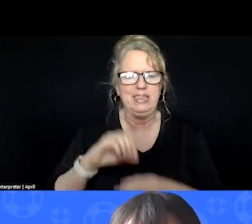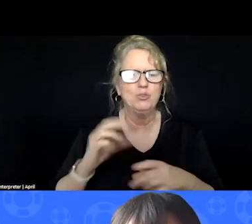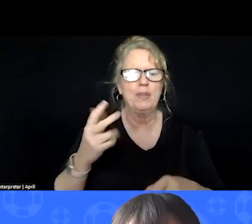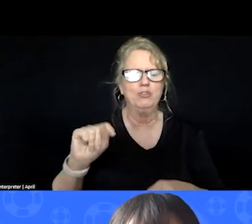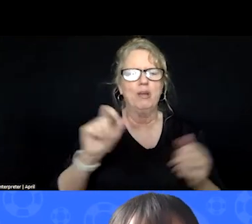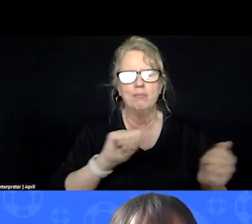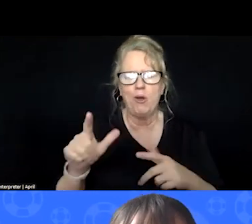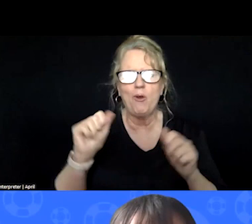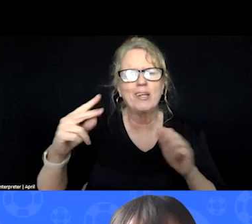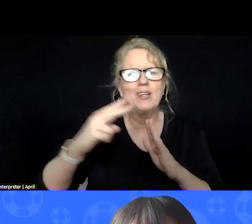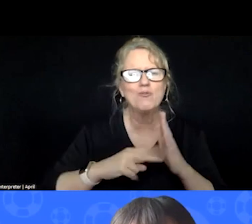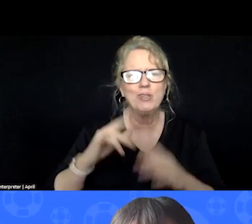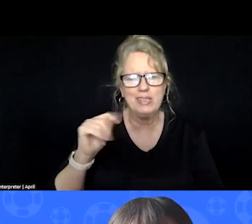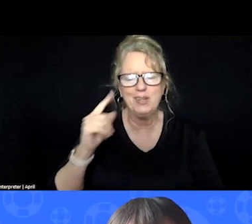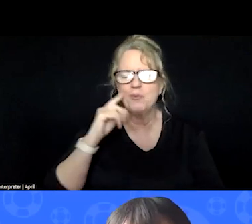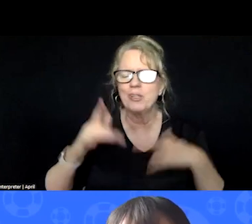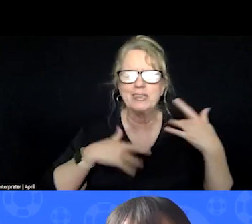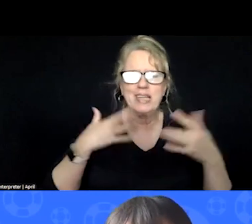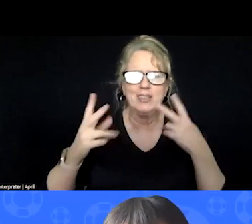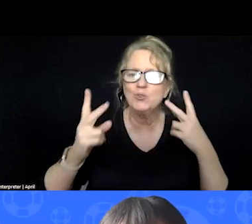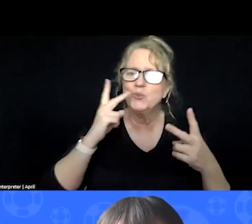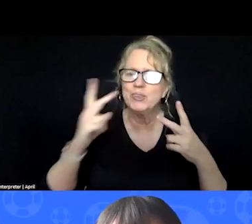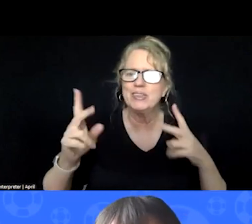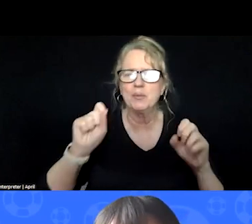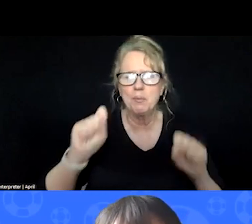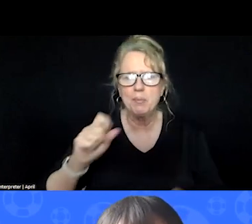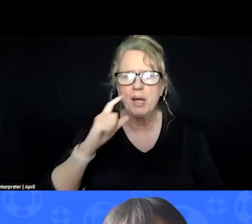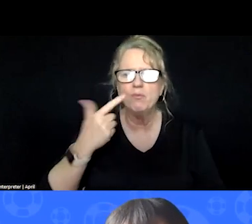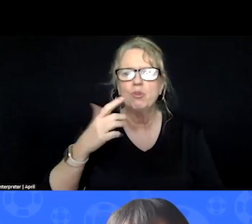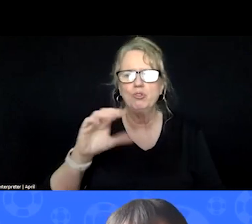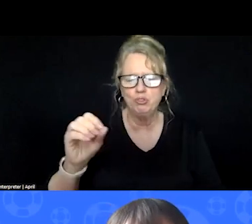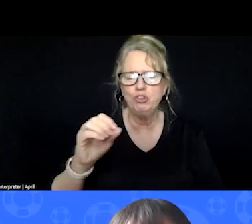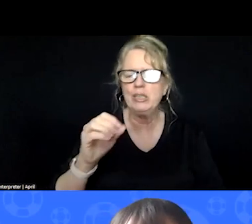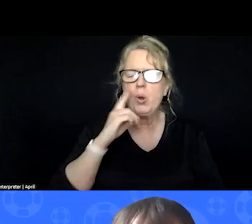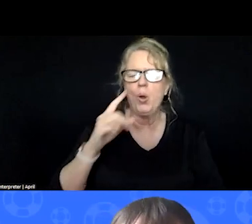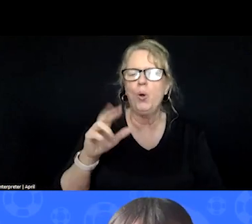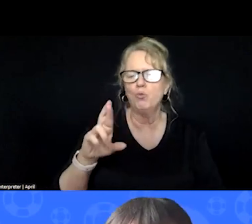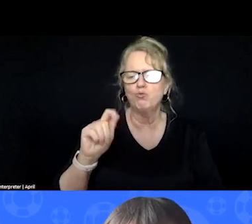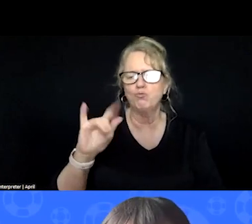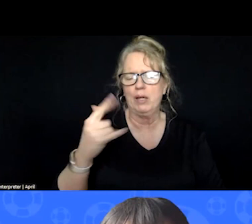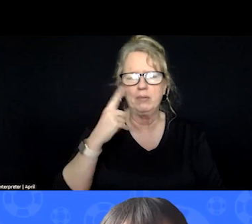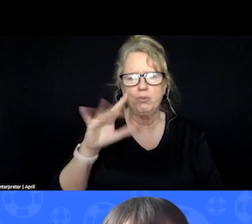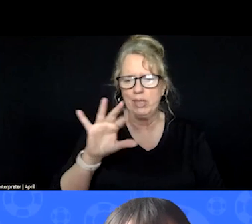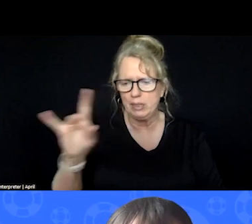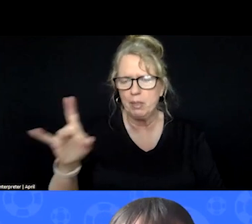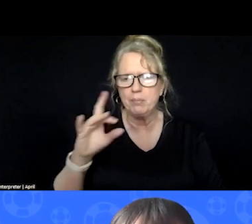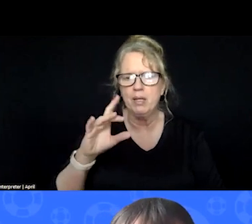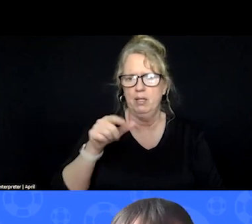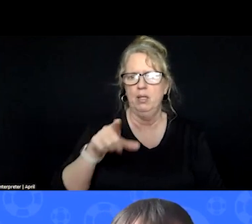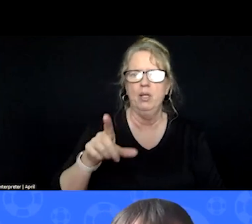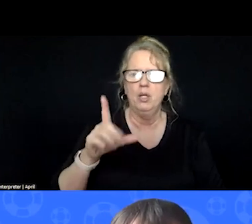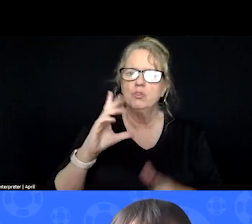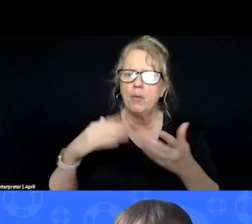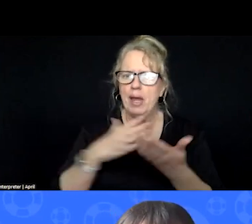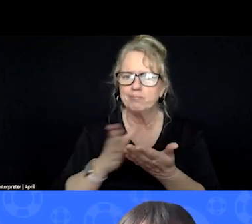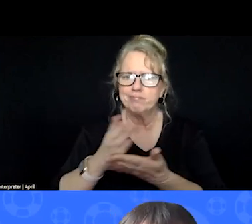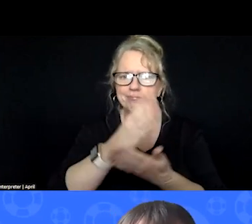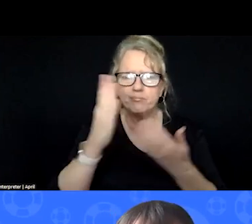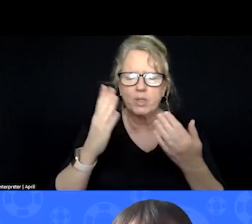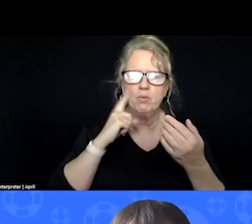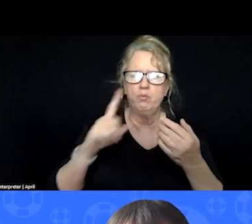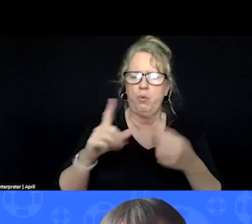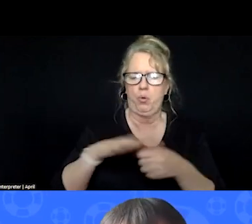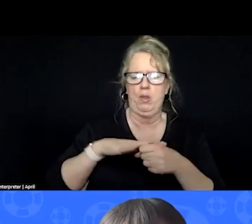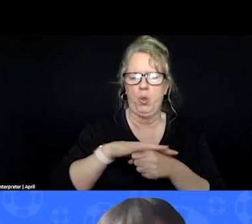WE ARE EXCITED TO SEE GEO-ROUTING SO THAT CALLS ARE ROUTED TO LOCAL